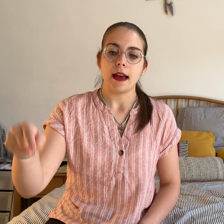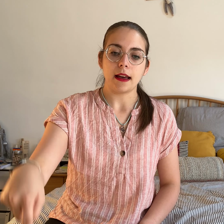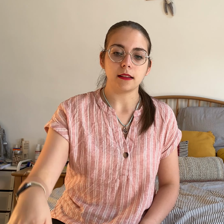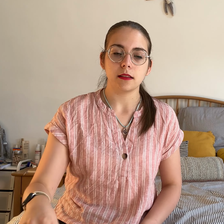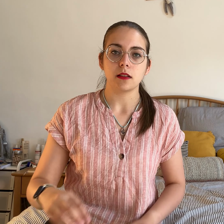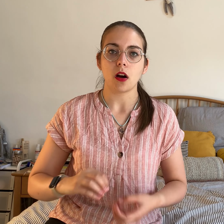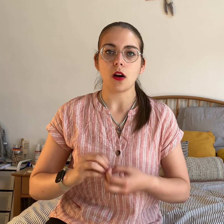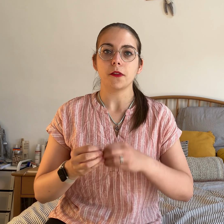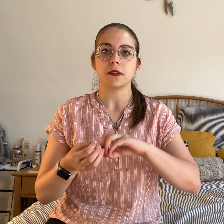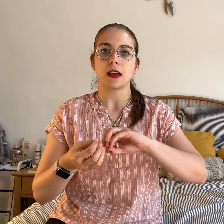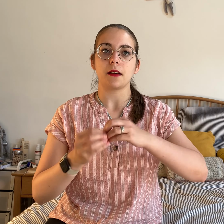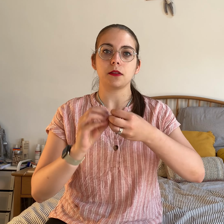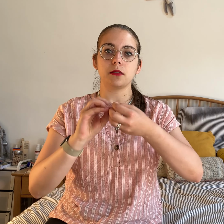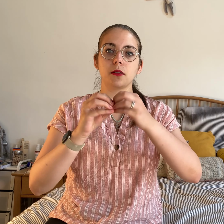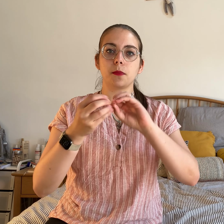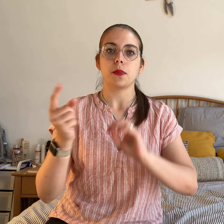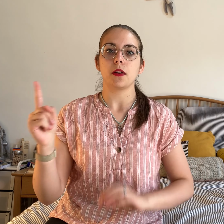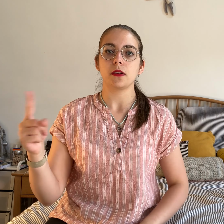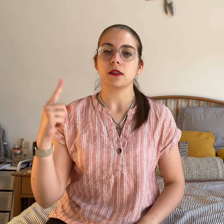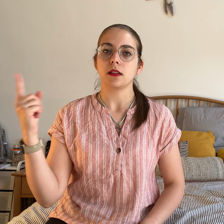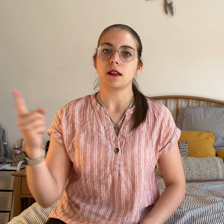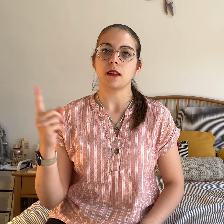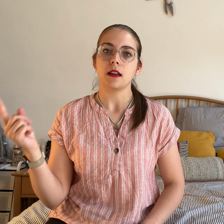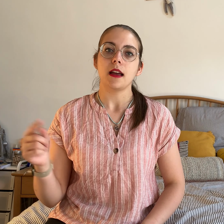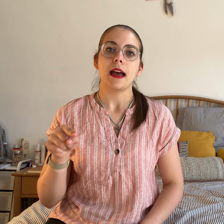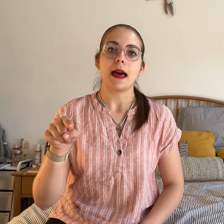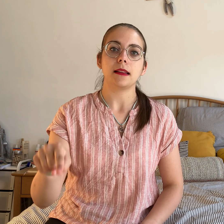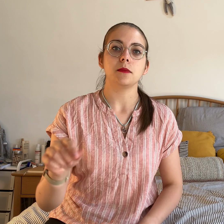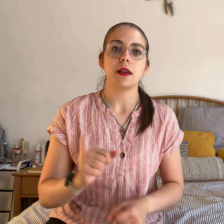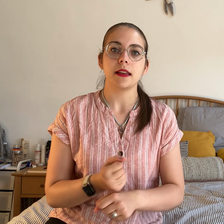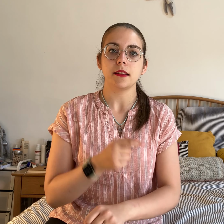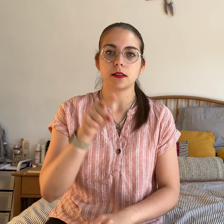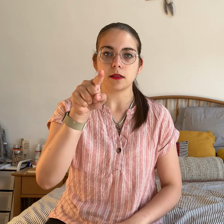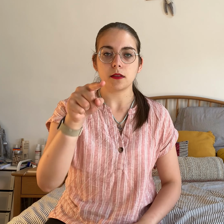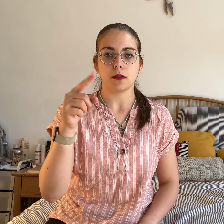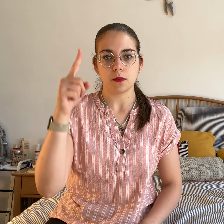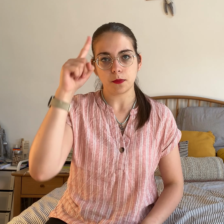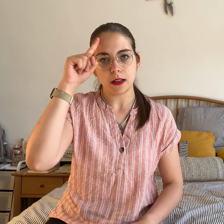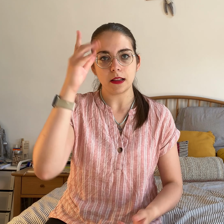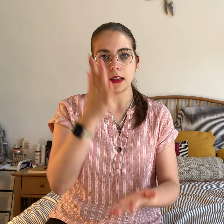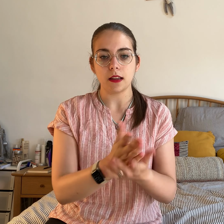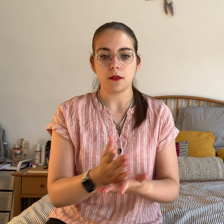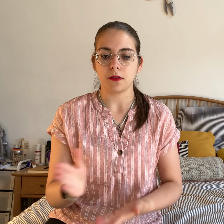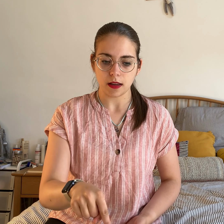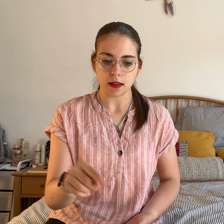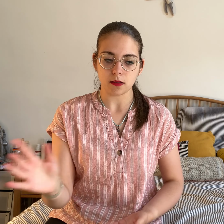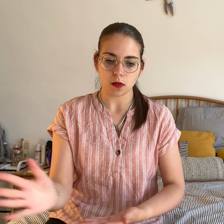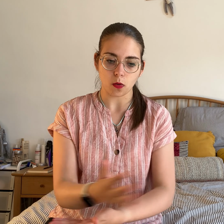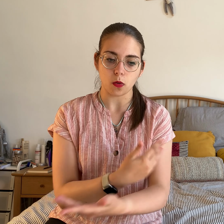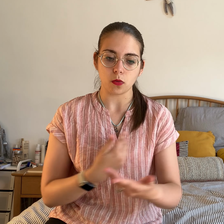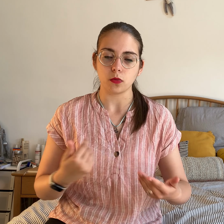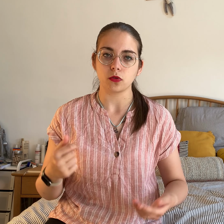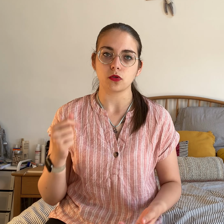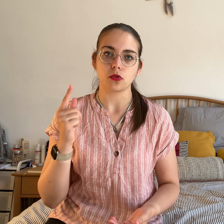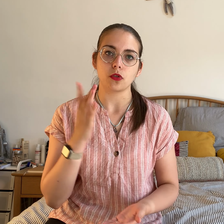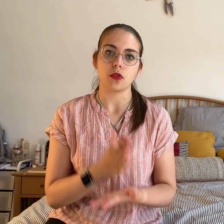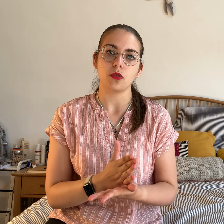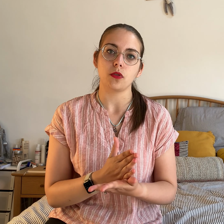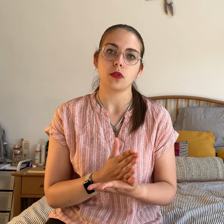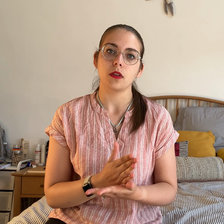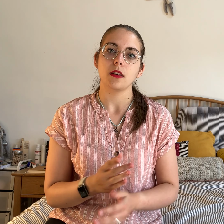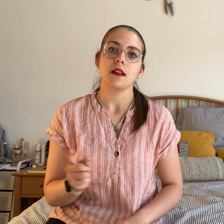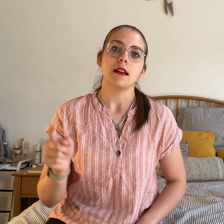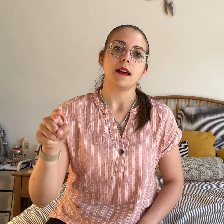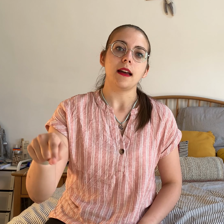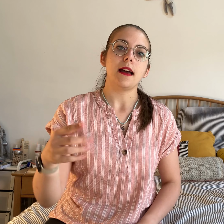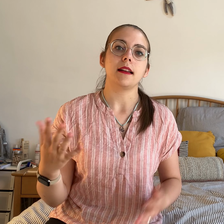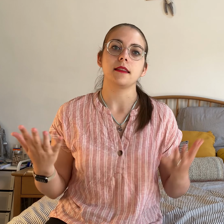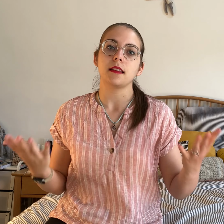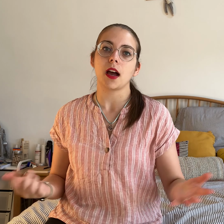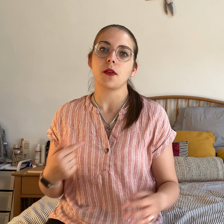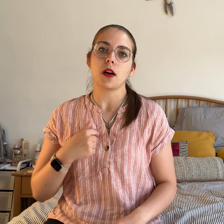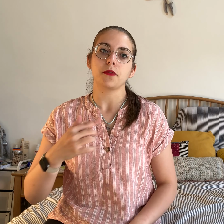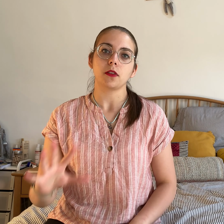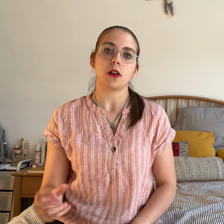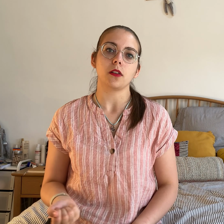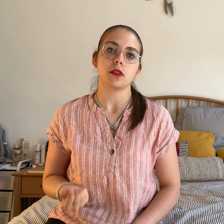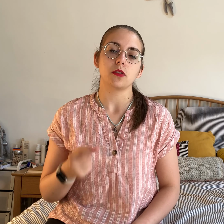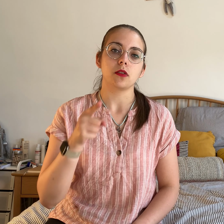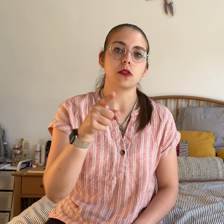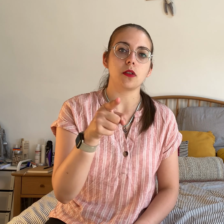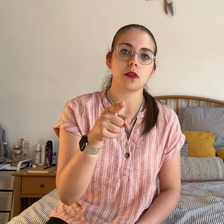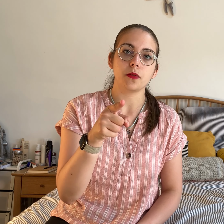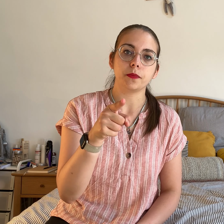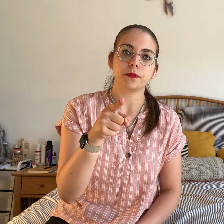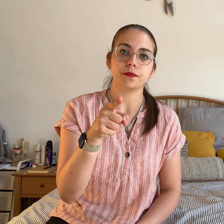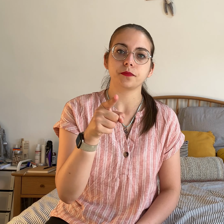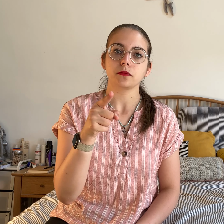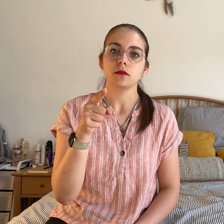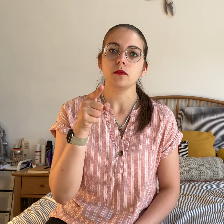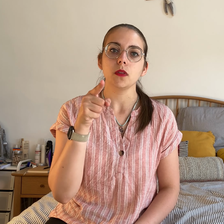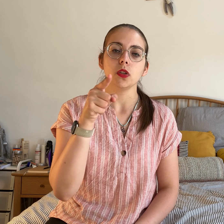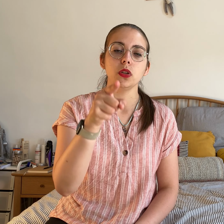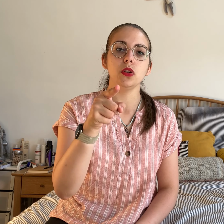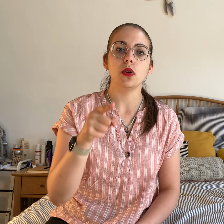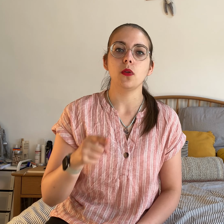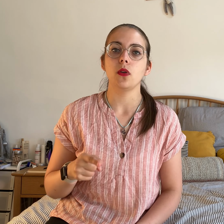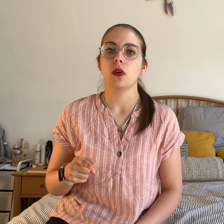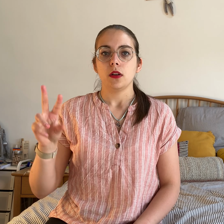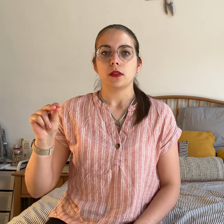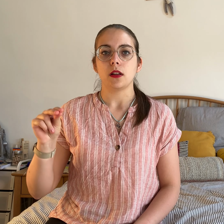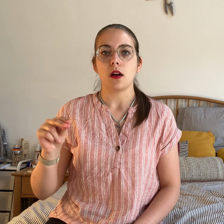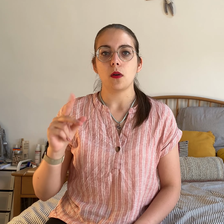and carves out a person and makes you believe it's all true. And now I've got you. You're not